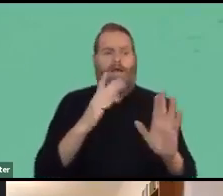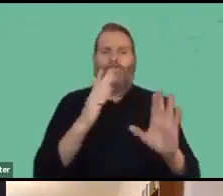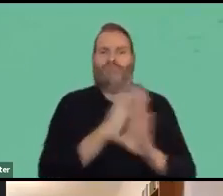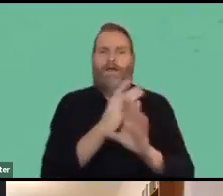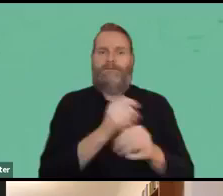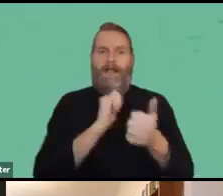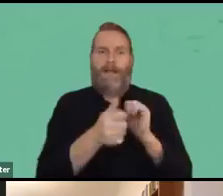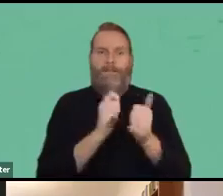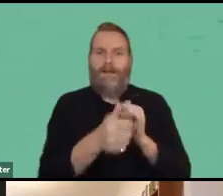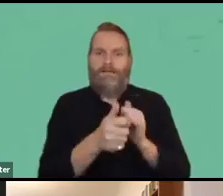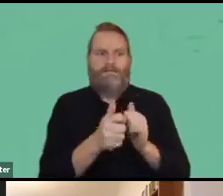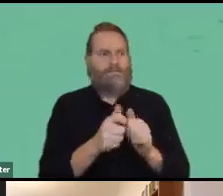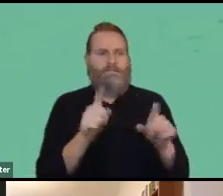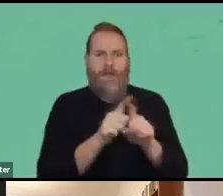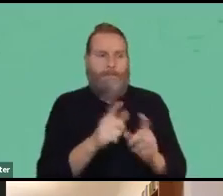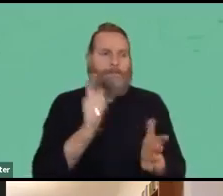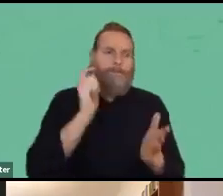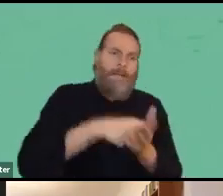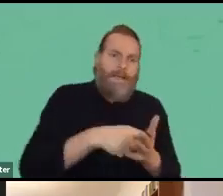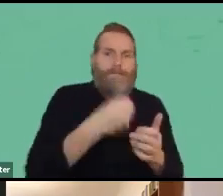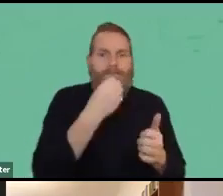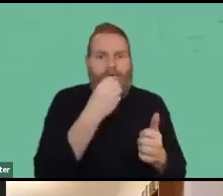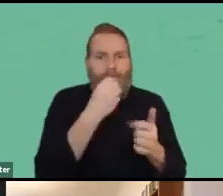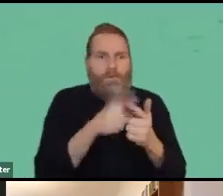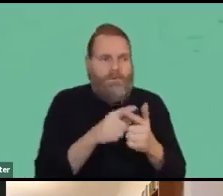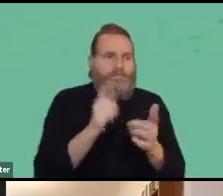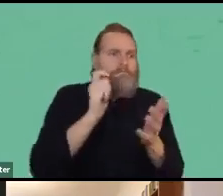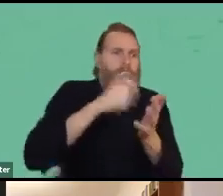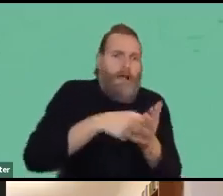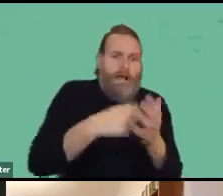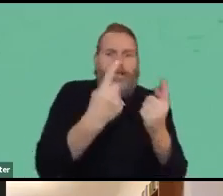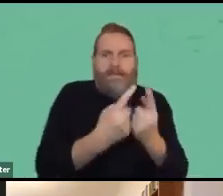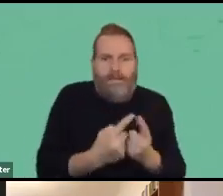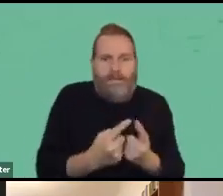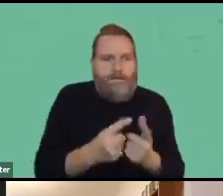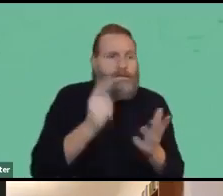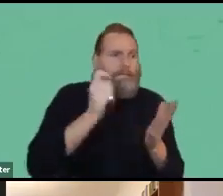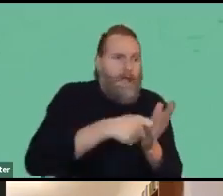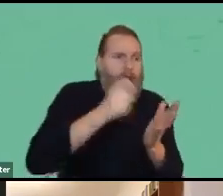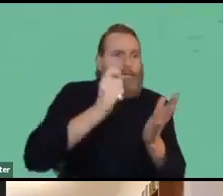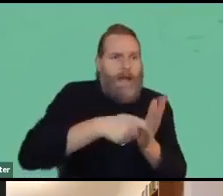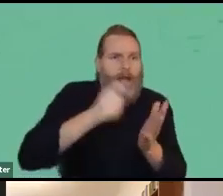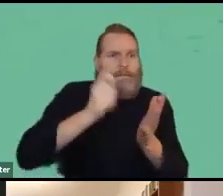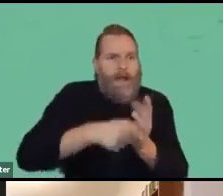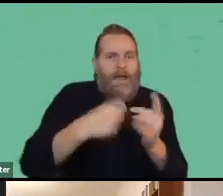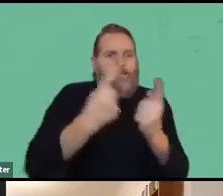to feed our families when we're you know getting our necessities for day-to-day life so it's it's